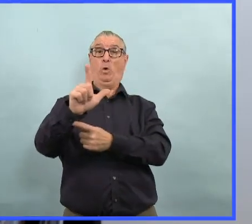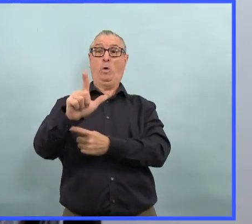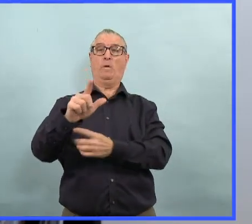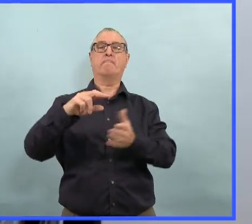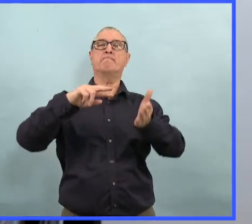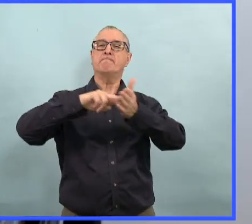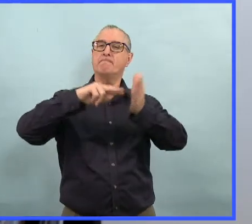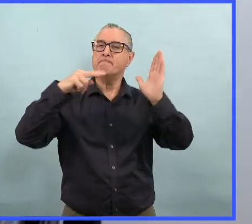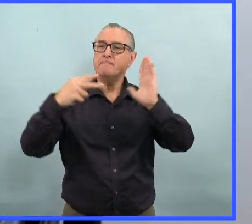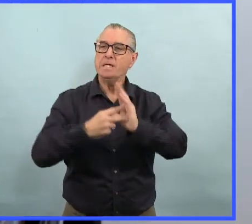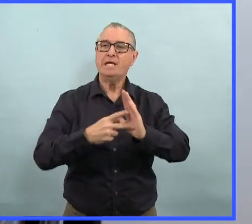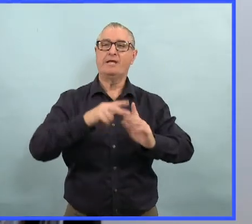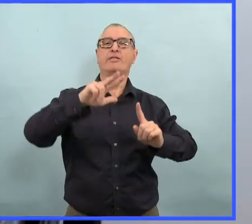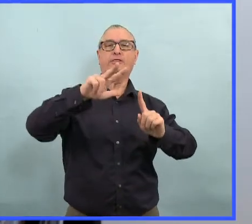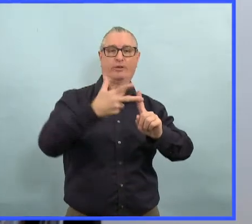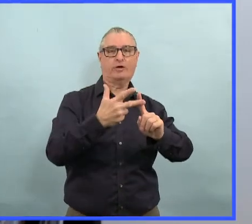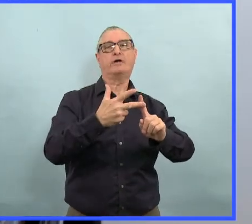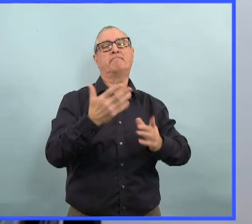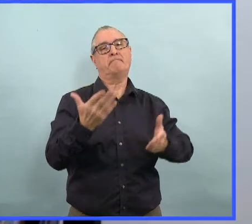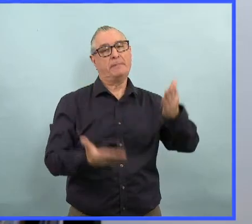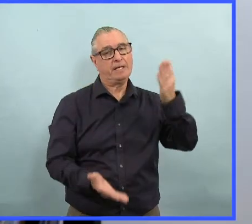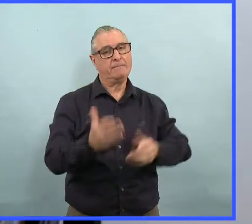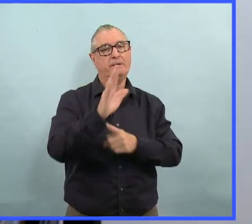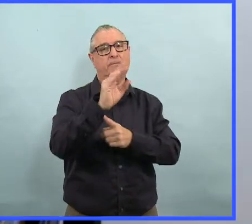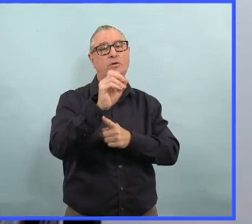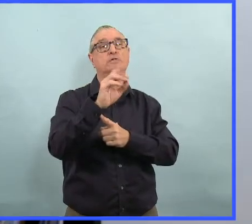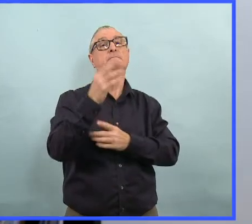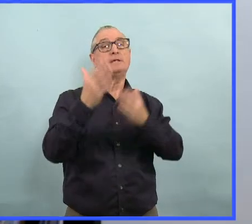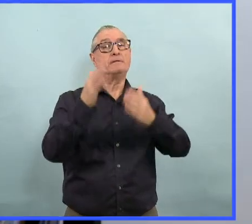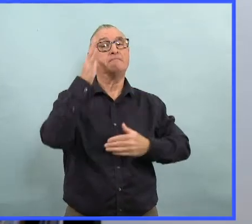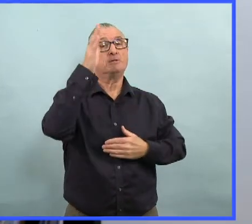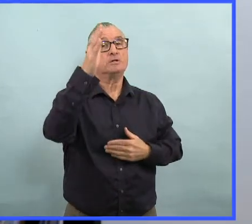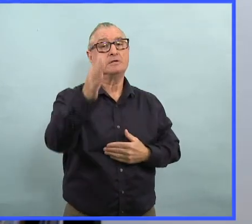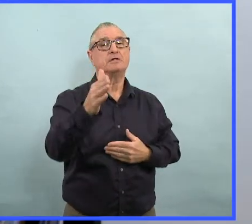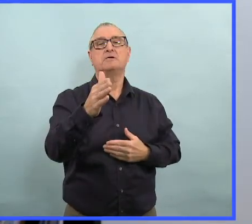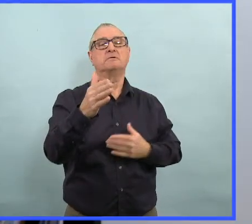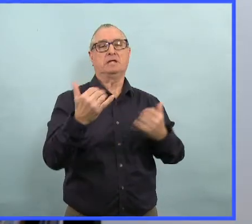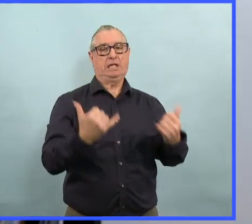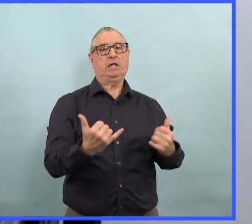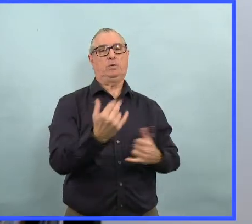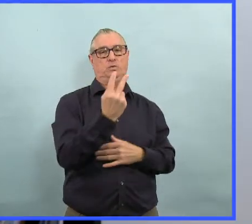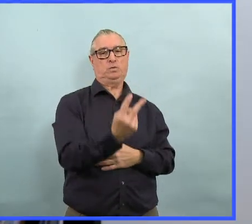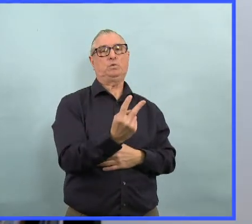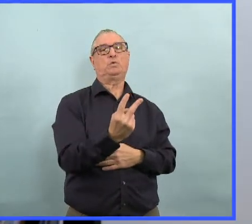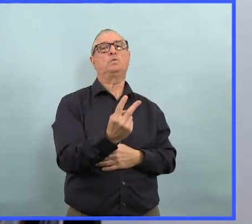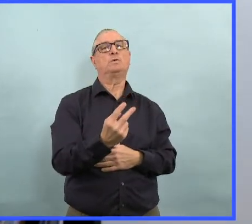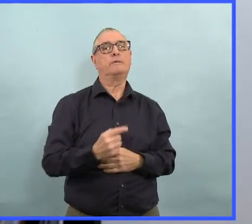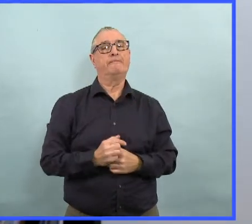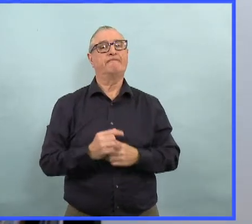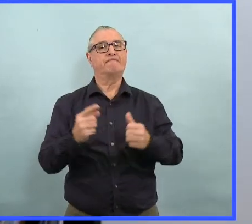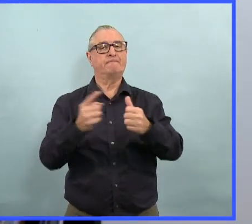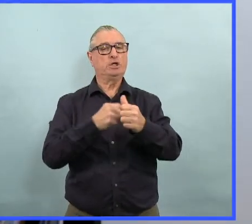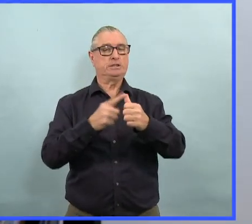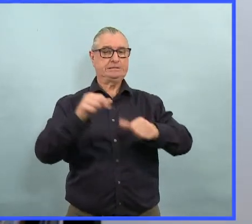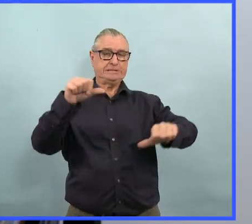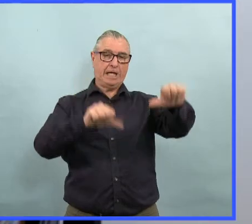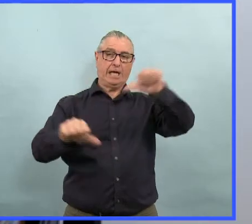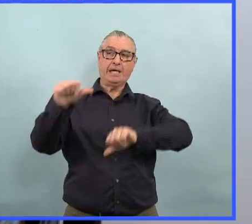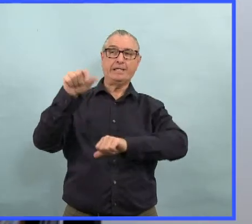the future but we want to make sure that we have really solid science before we include additional